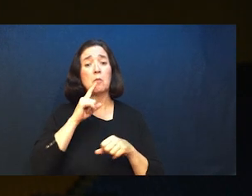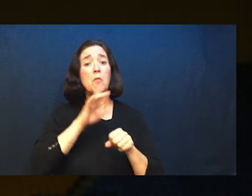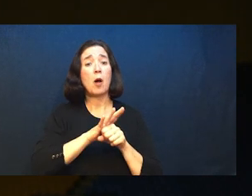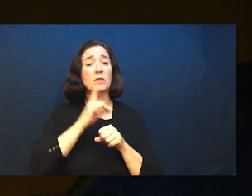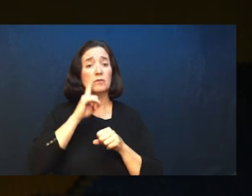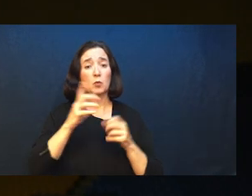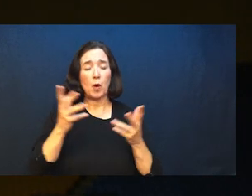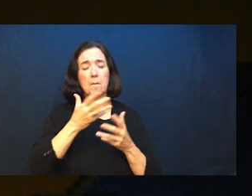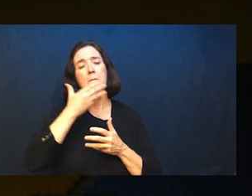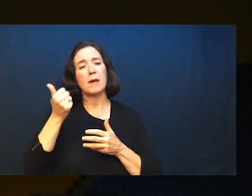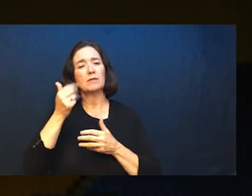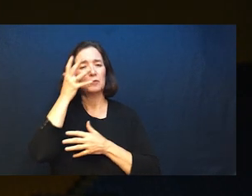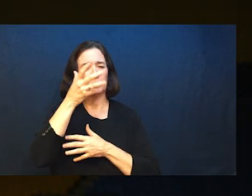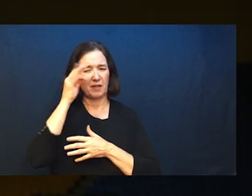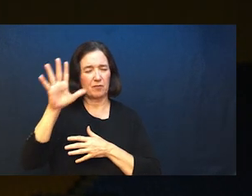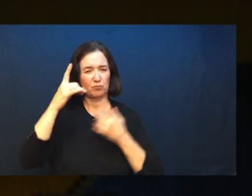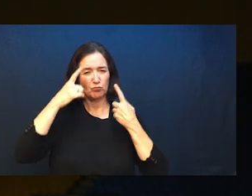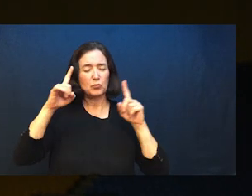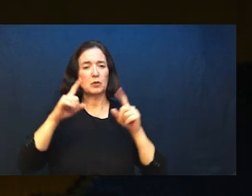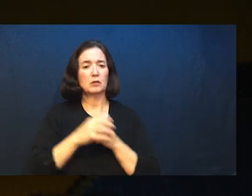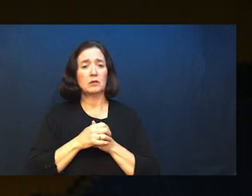the promise for a better future because of their achievements.